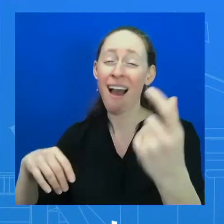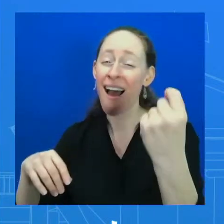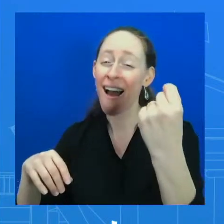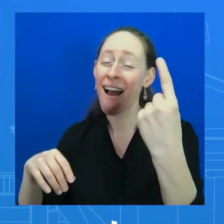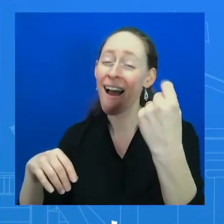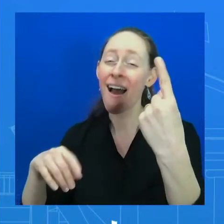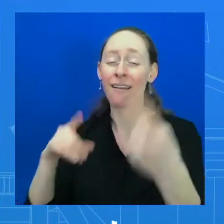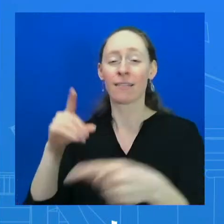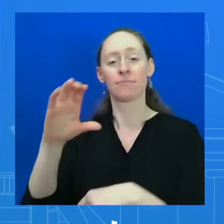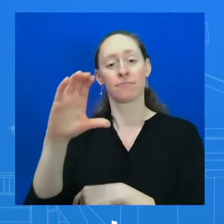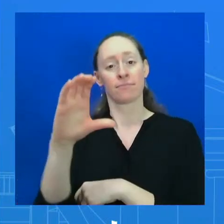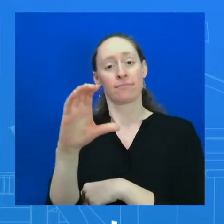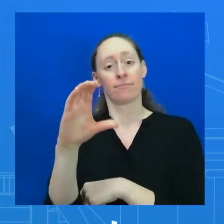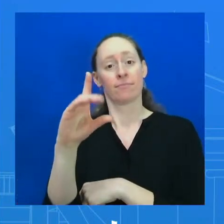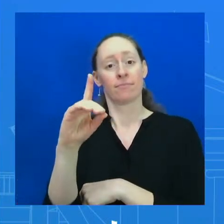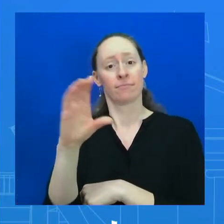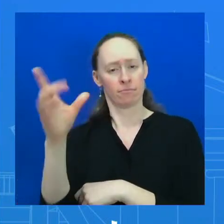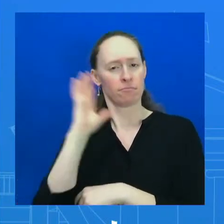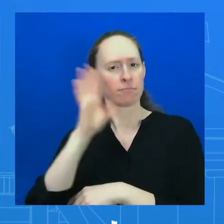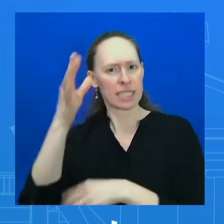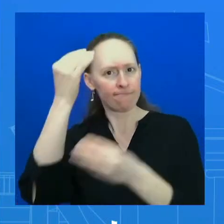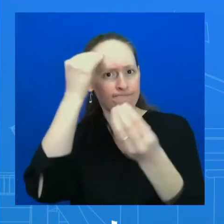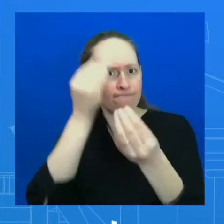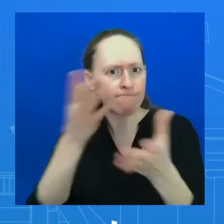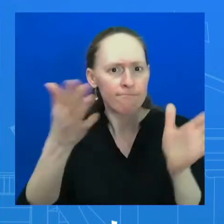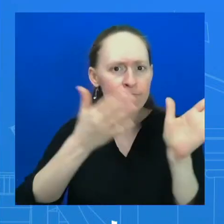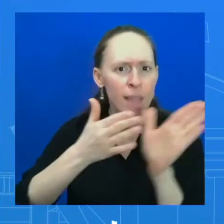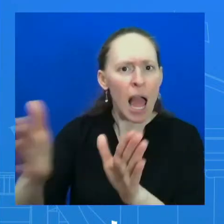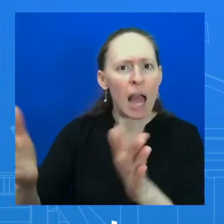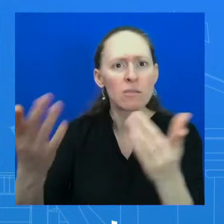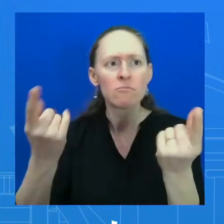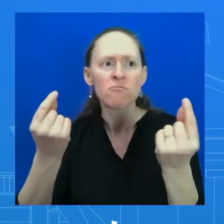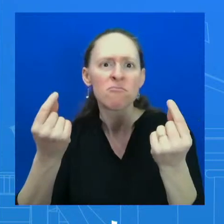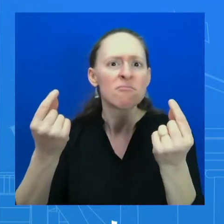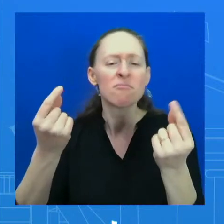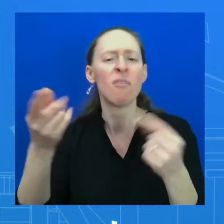what is happening there specifically. But we're always going to assess. (Reporter sneezes.) We're always going to keep a --